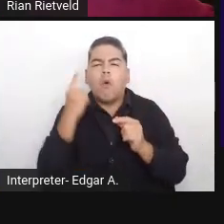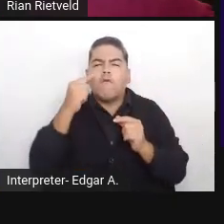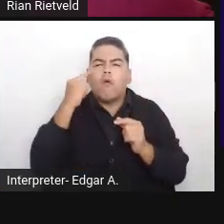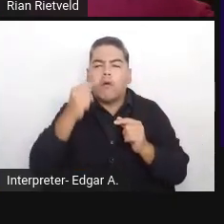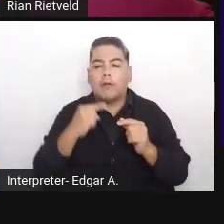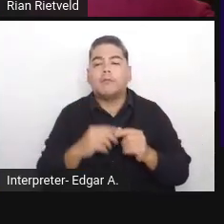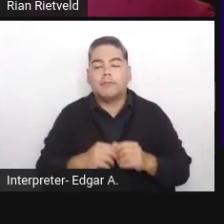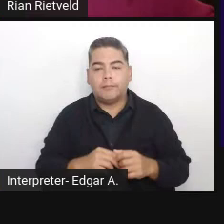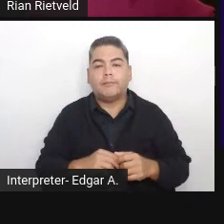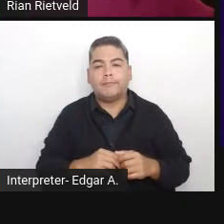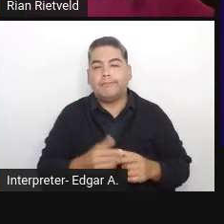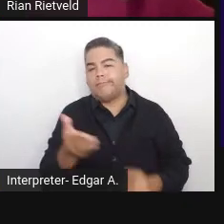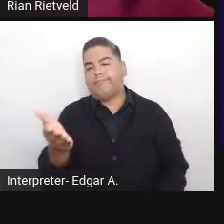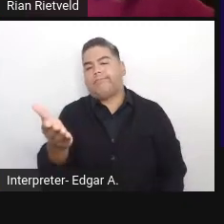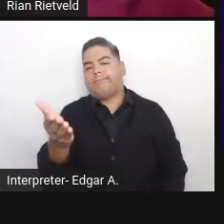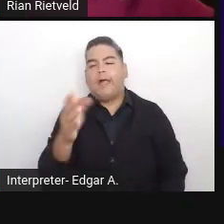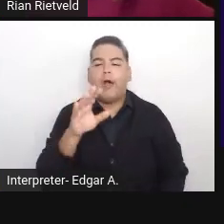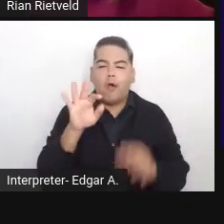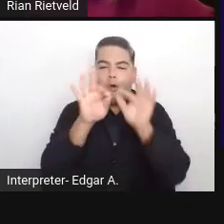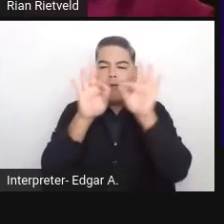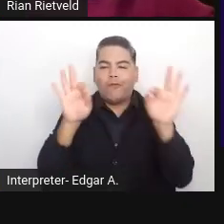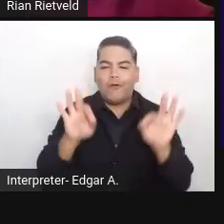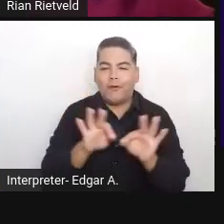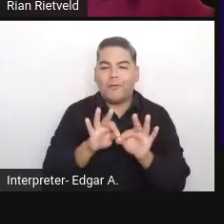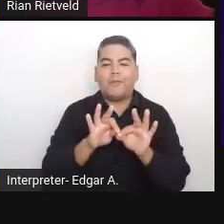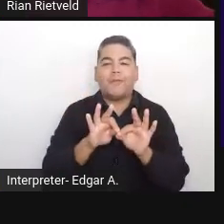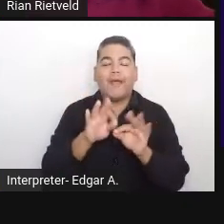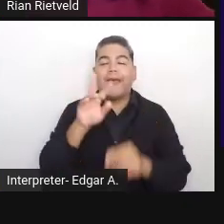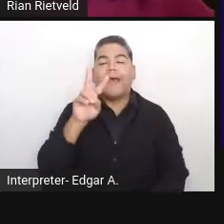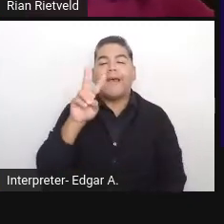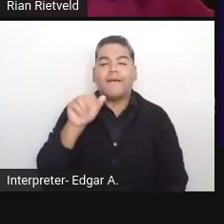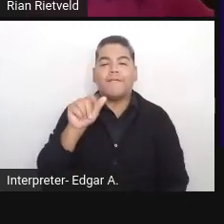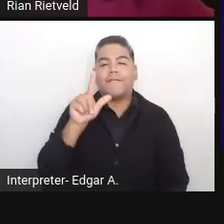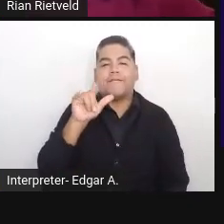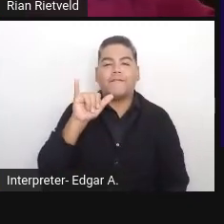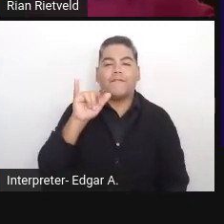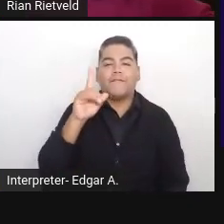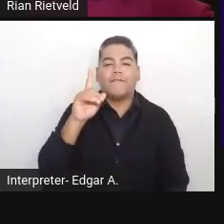Form validation is super important.